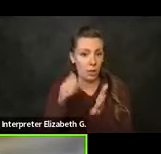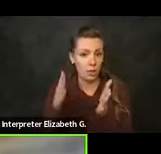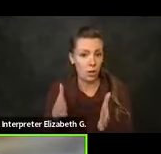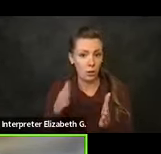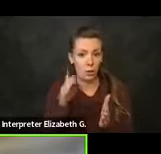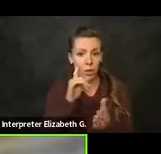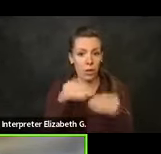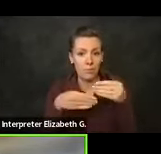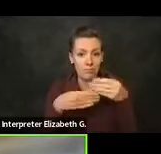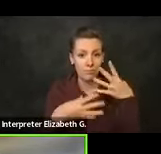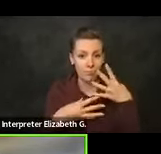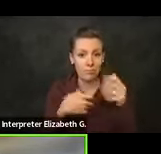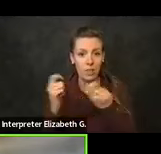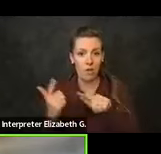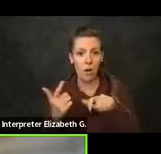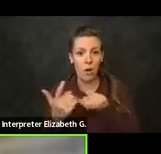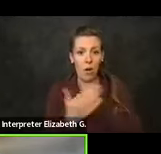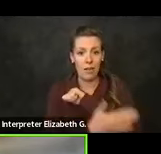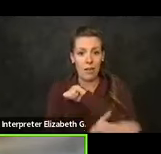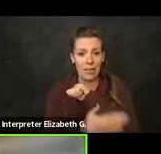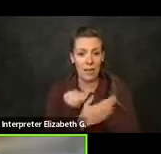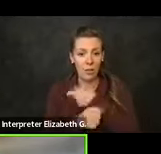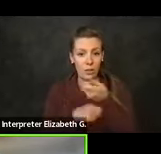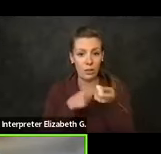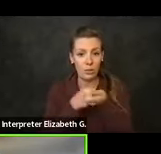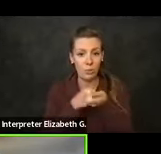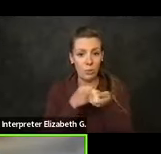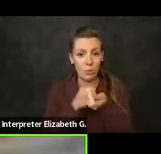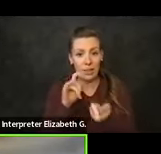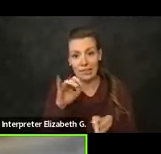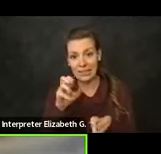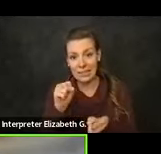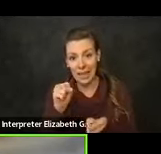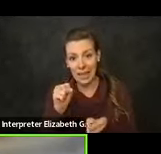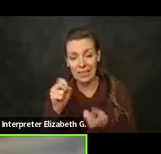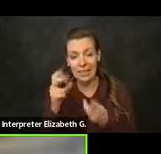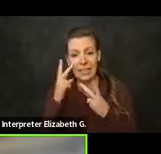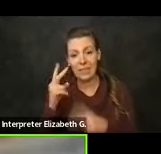county supported testing sites and pop up events, visit socoemergenciaorg.